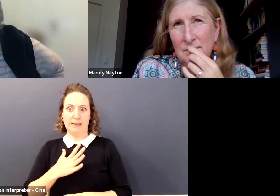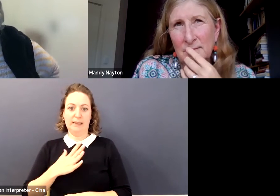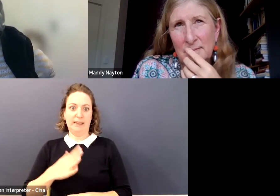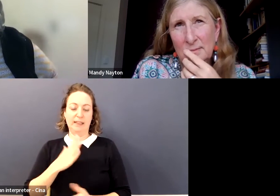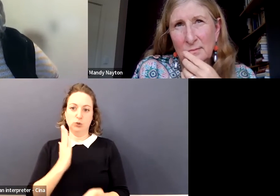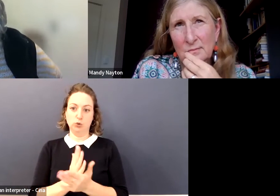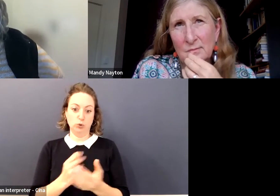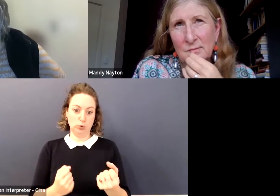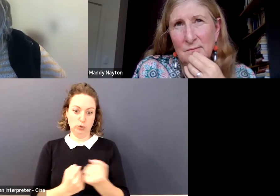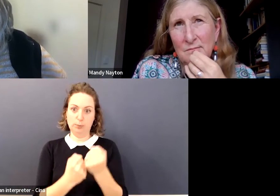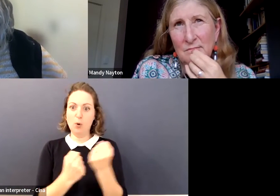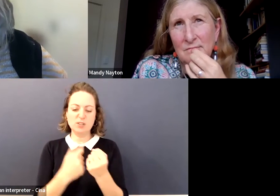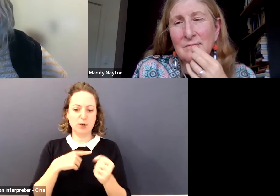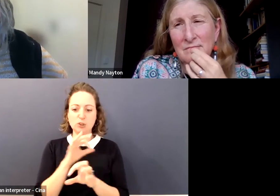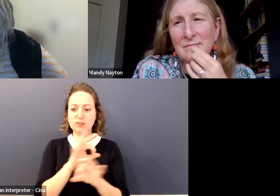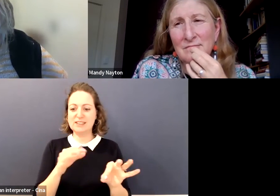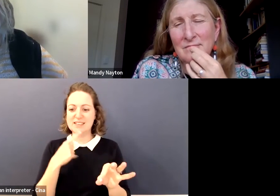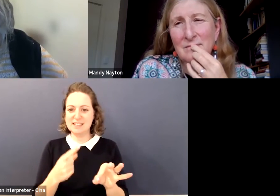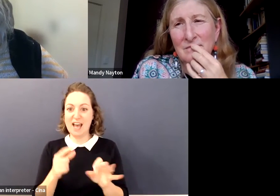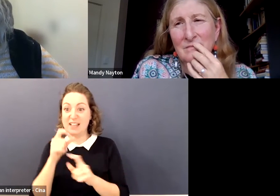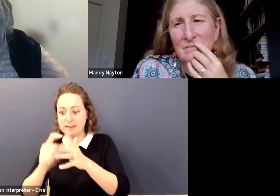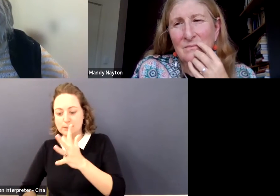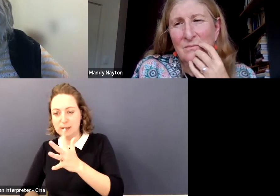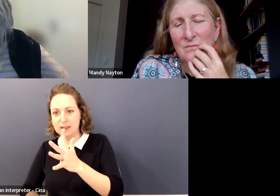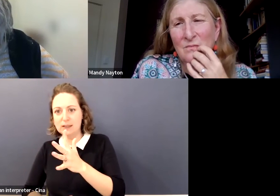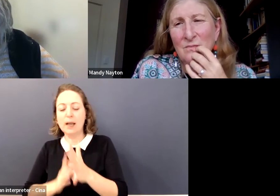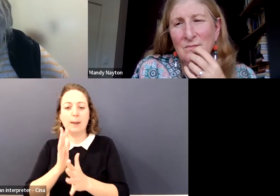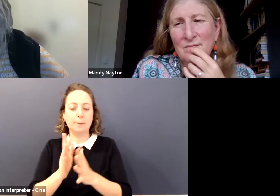aren't put in place because those words are used. But also there's another question around